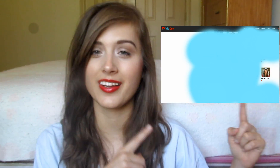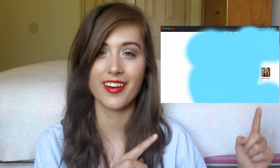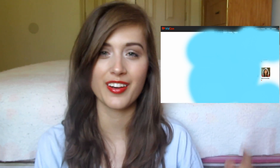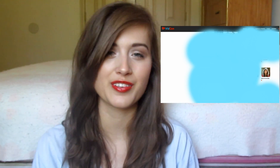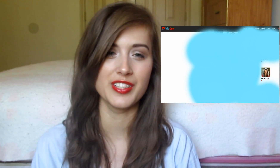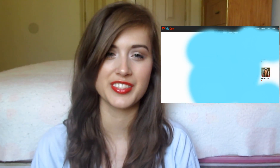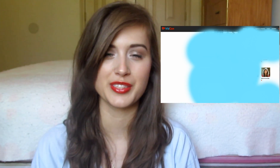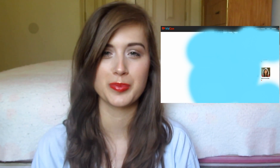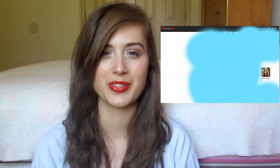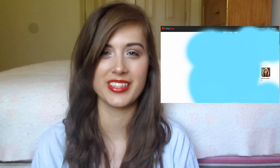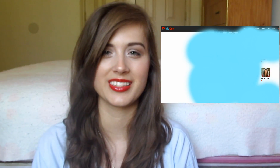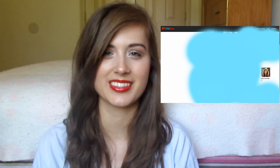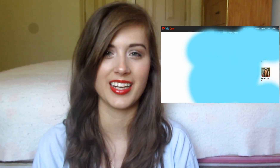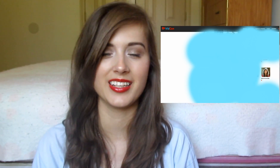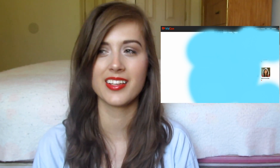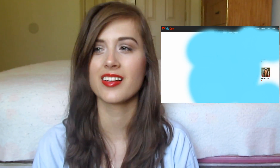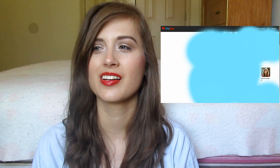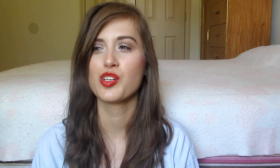there which is pretty exciting.